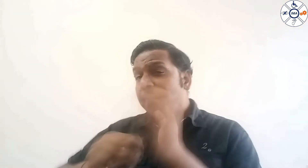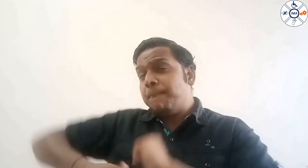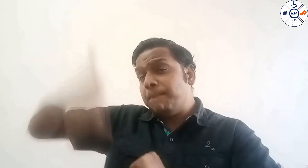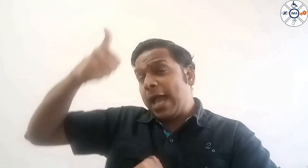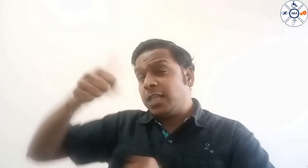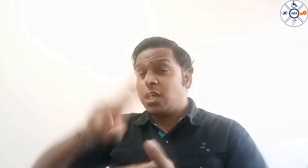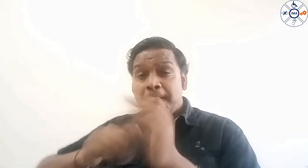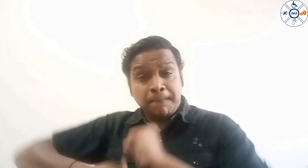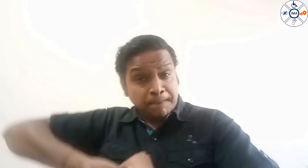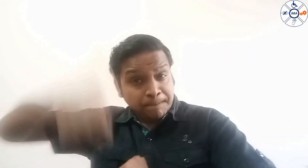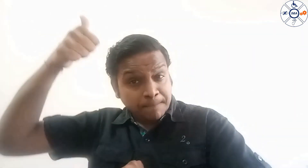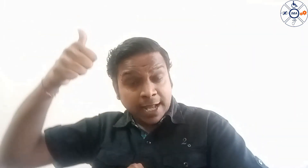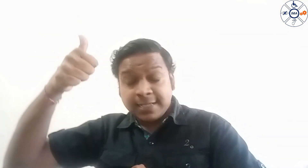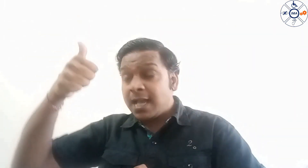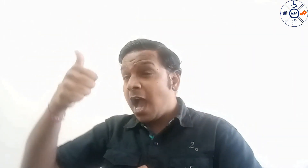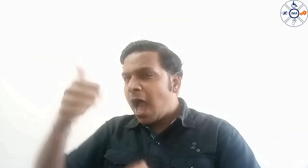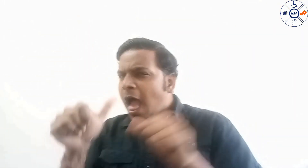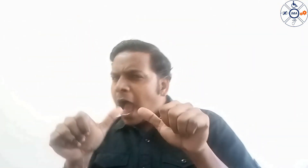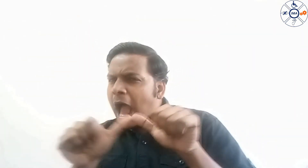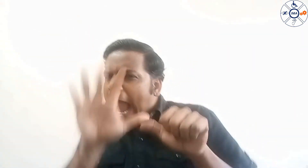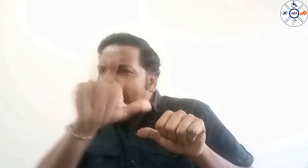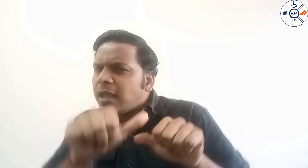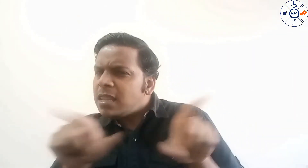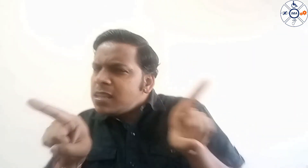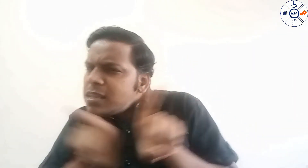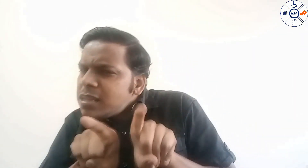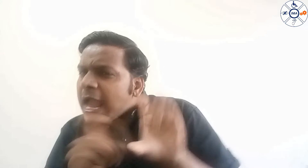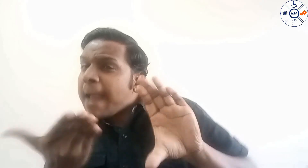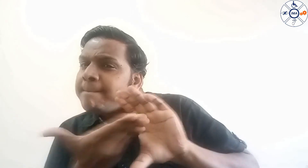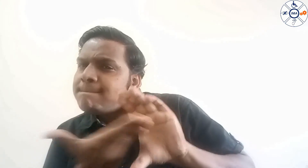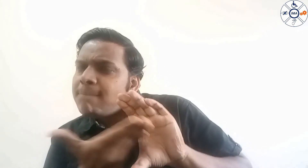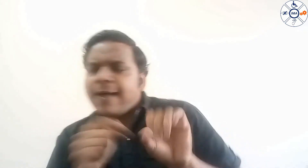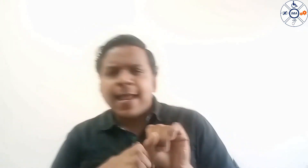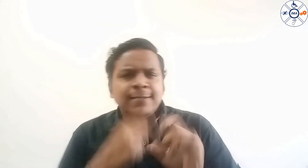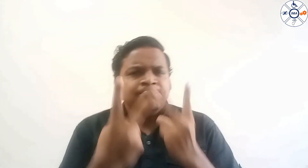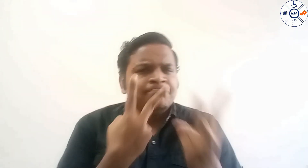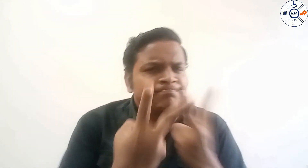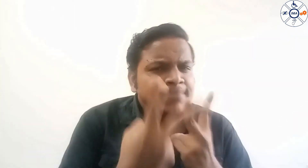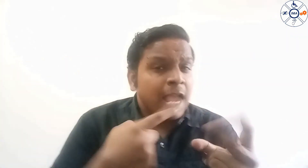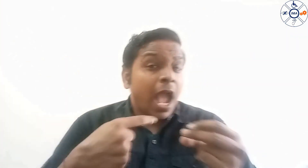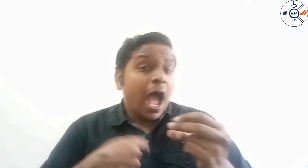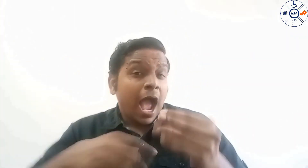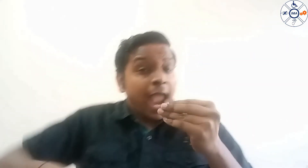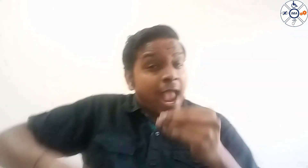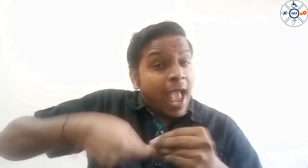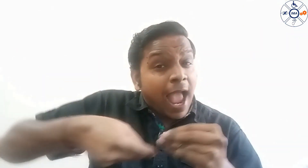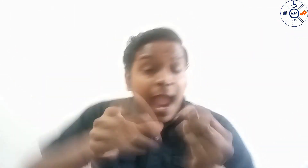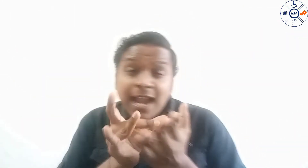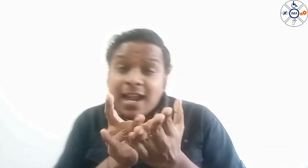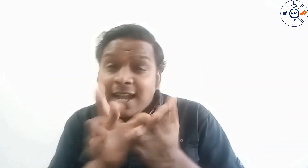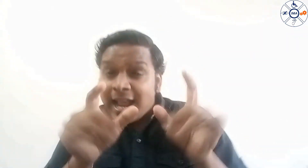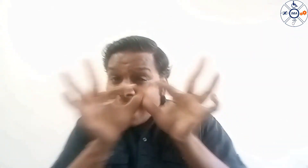my manager, if at all he has access to the same file, he can actually see what all I